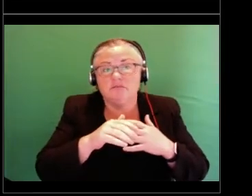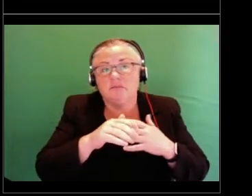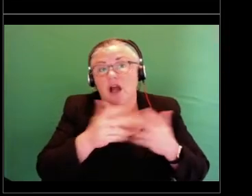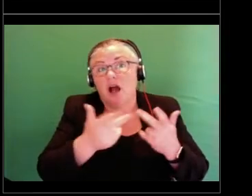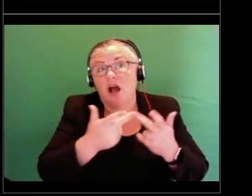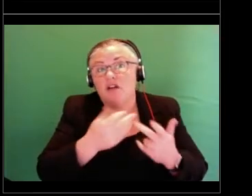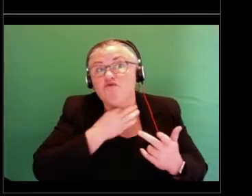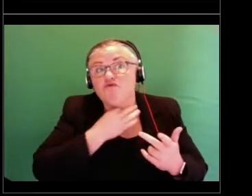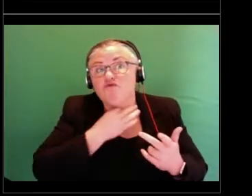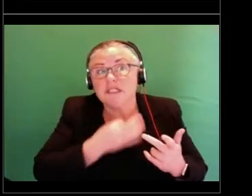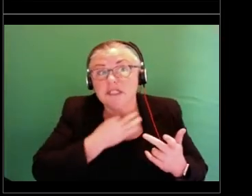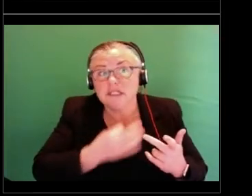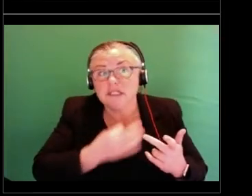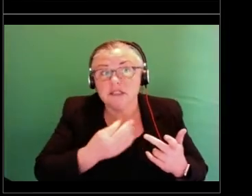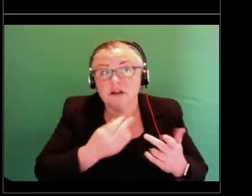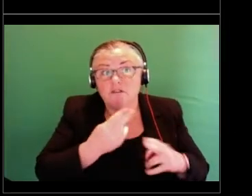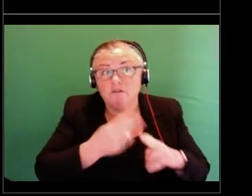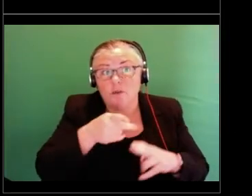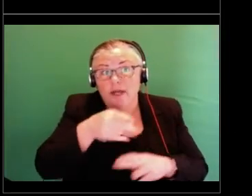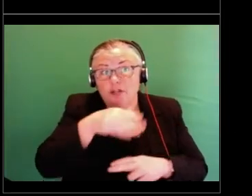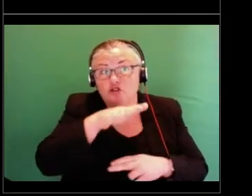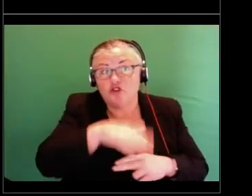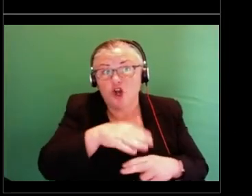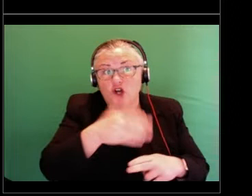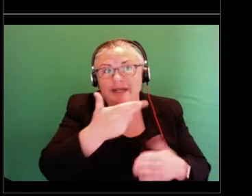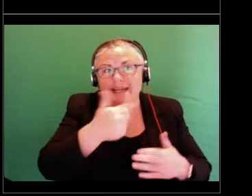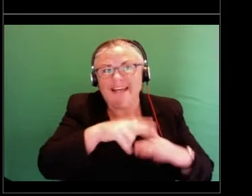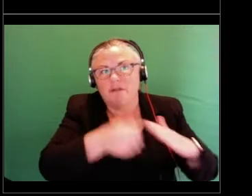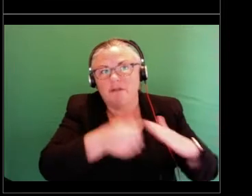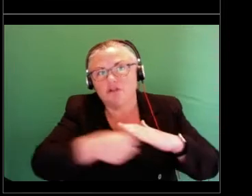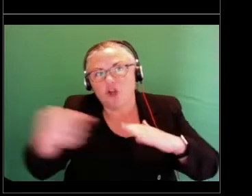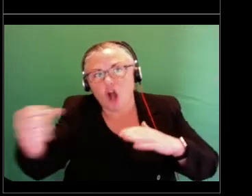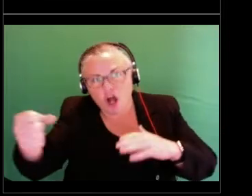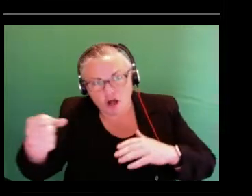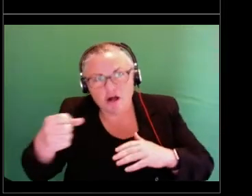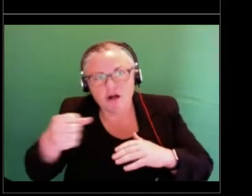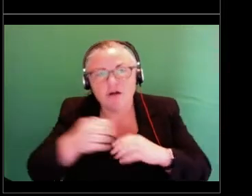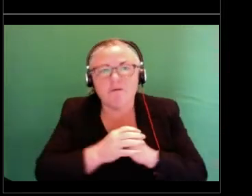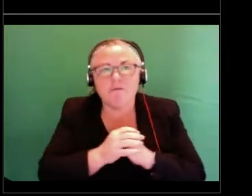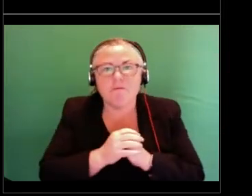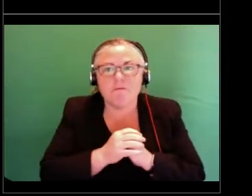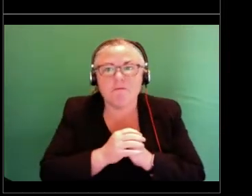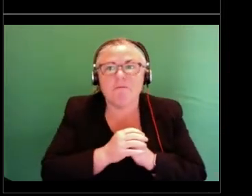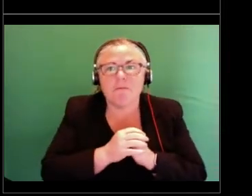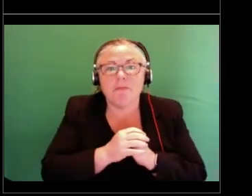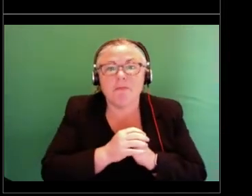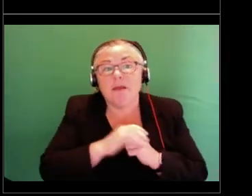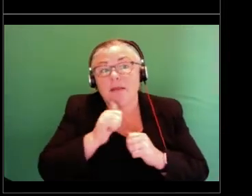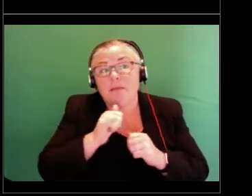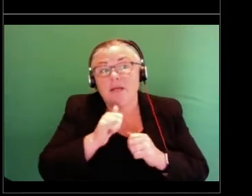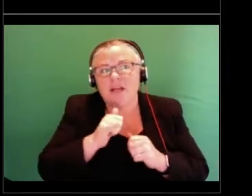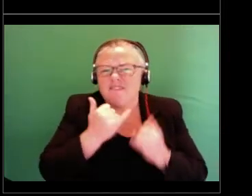For FASS there is no formal means or merit test, unlike when you're applying for a grant